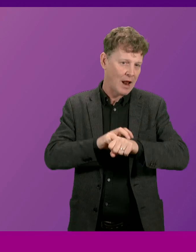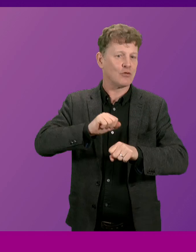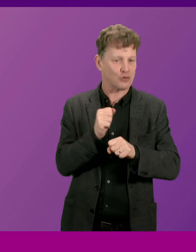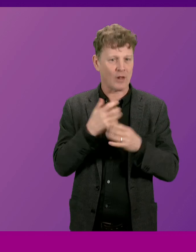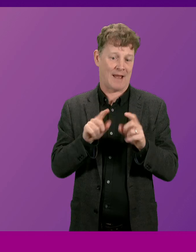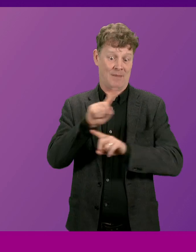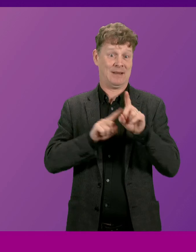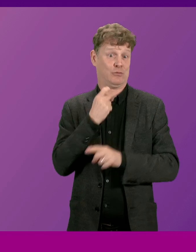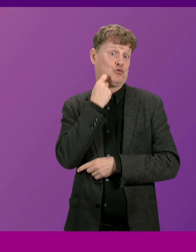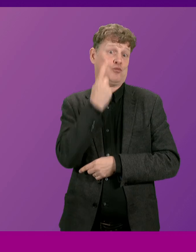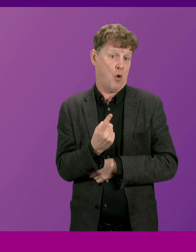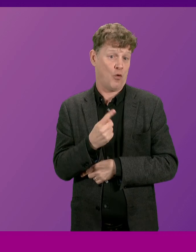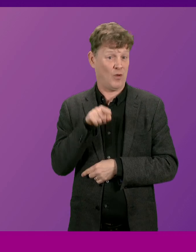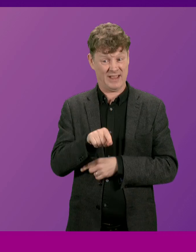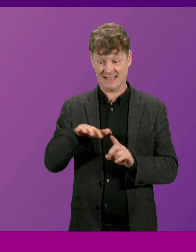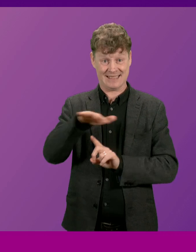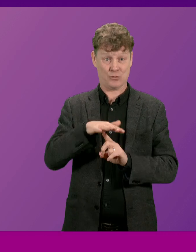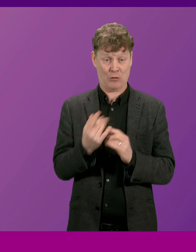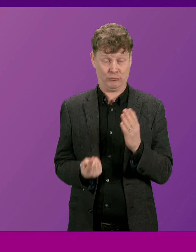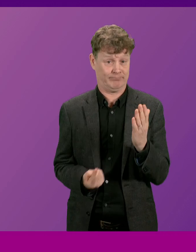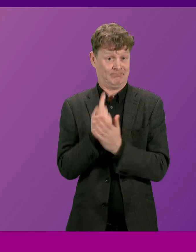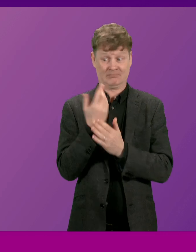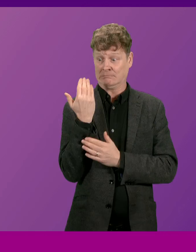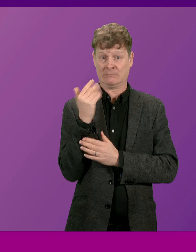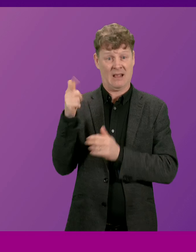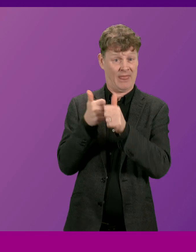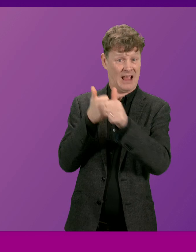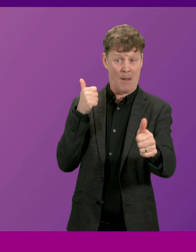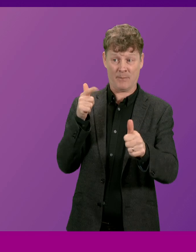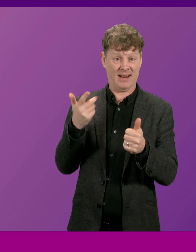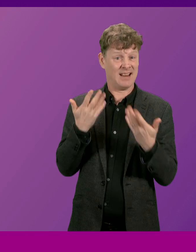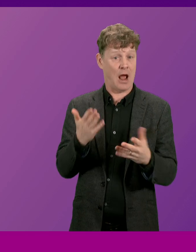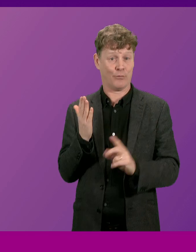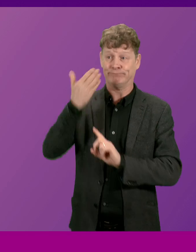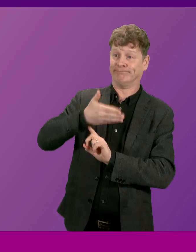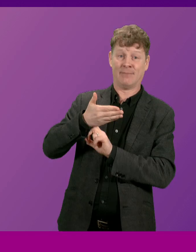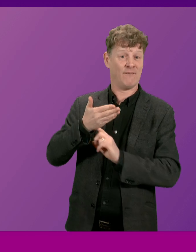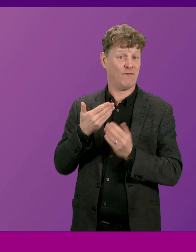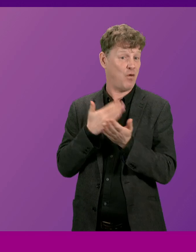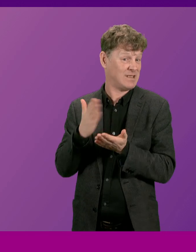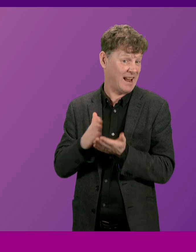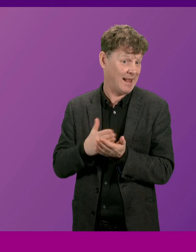This is an emerging situation. The company is now formally up for sale, and I anticipate that the Cabinet Secretary for Health and Social Care will be able to